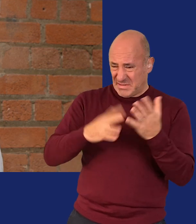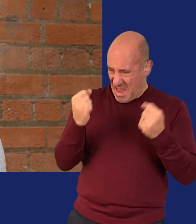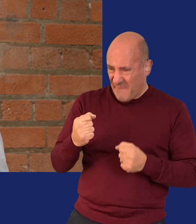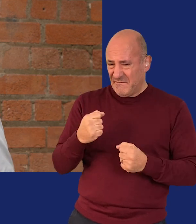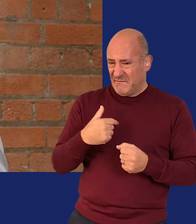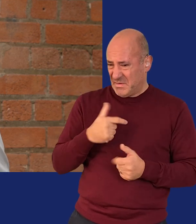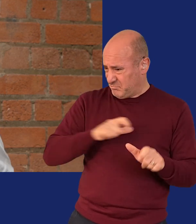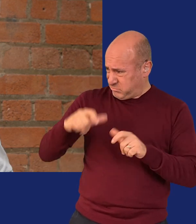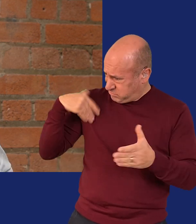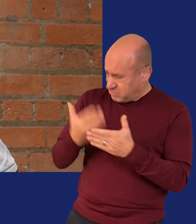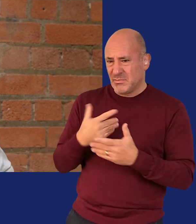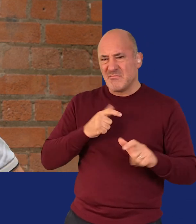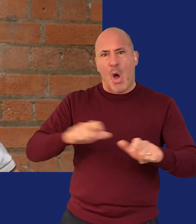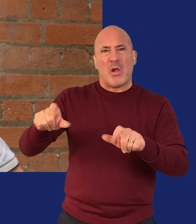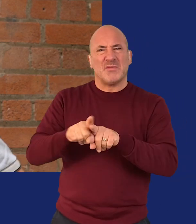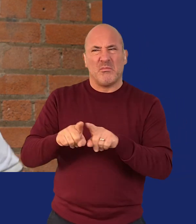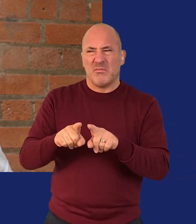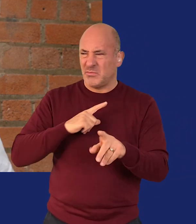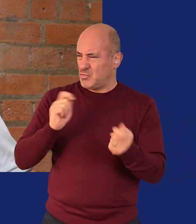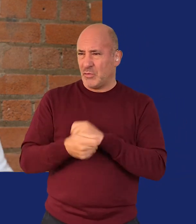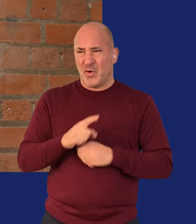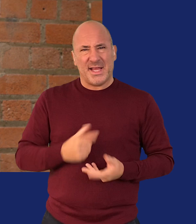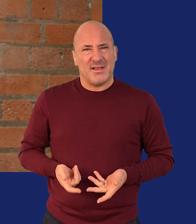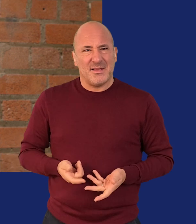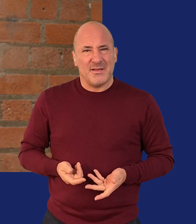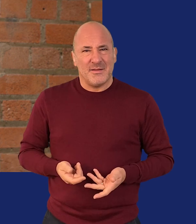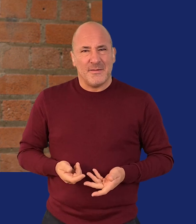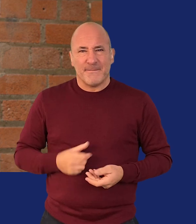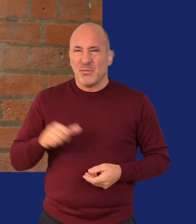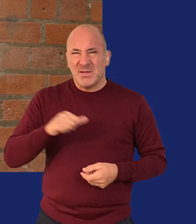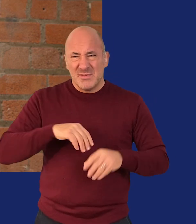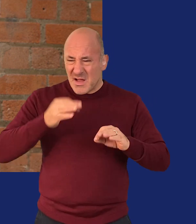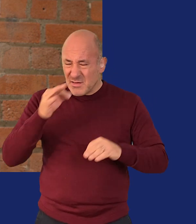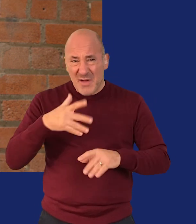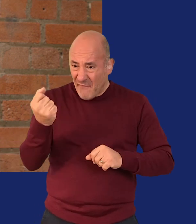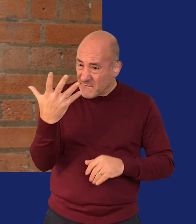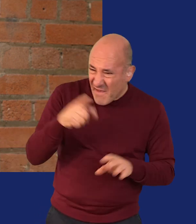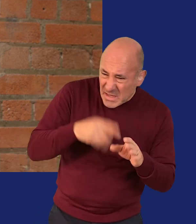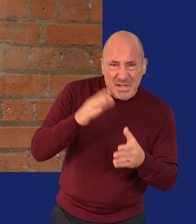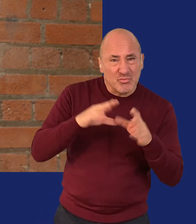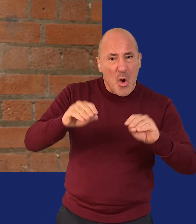of experience so why would we stop? Well, we stop asking for it if we don't need it.